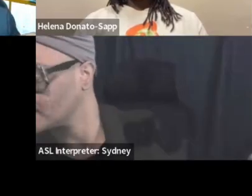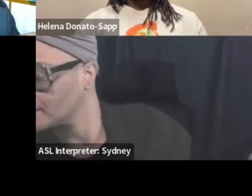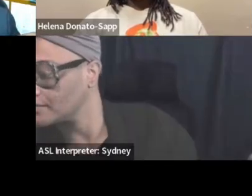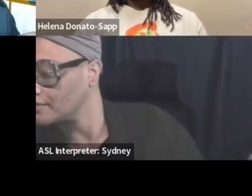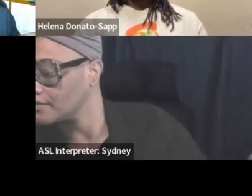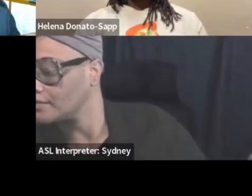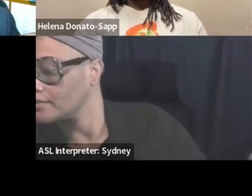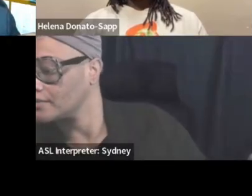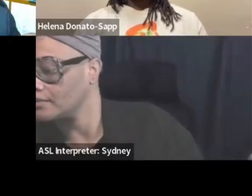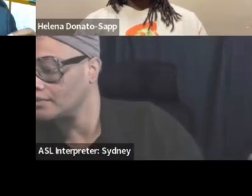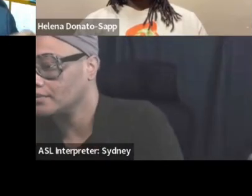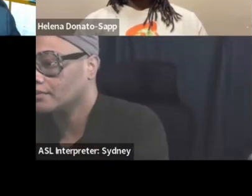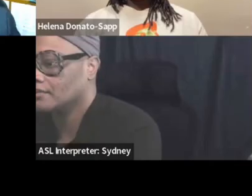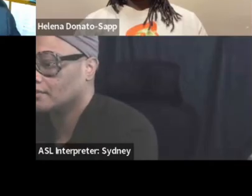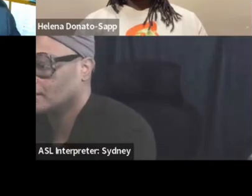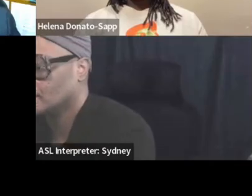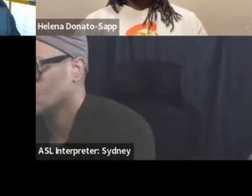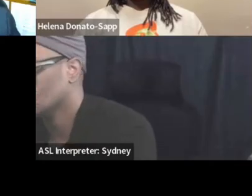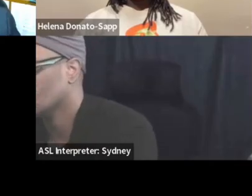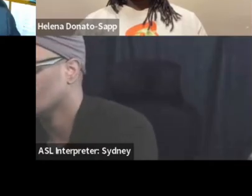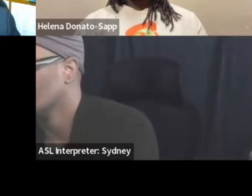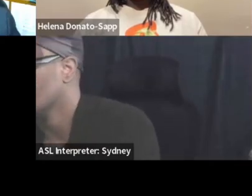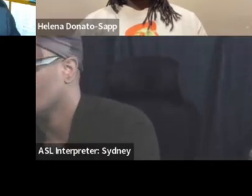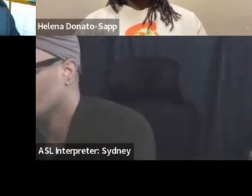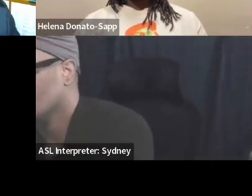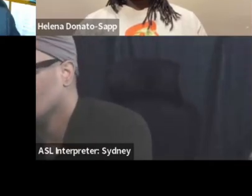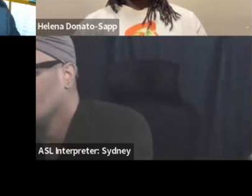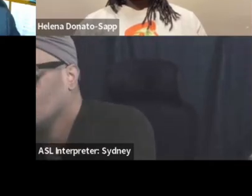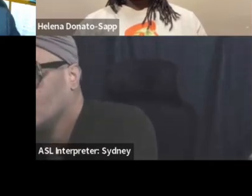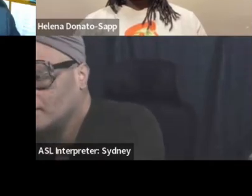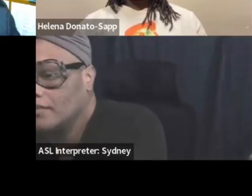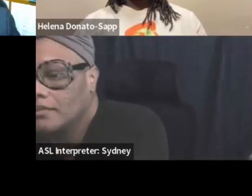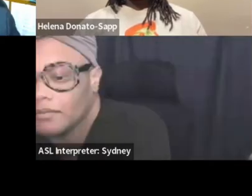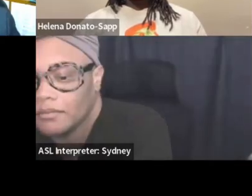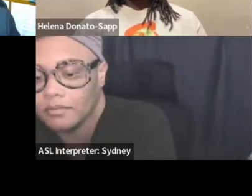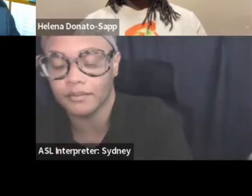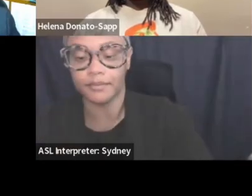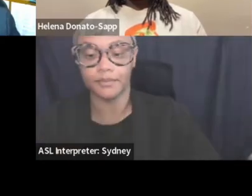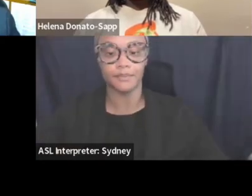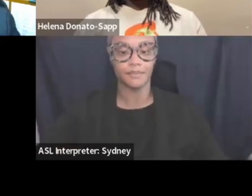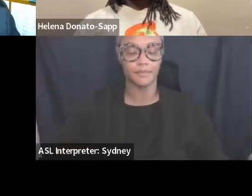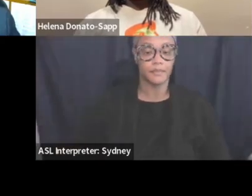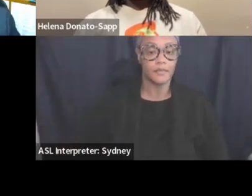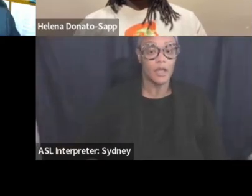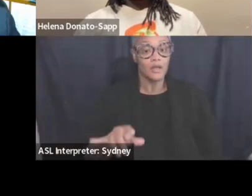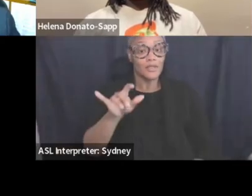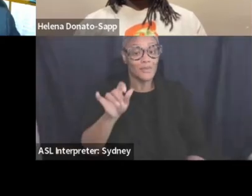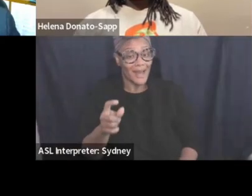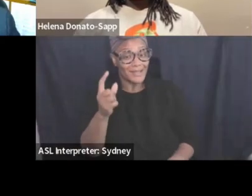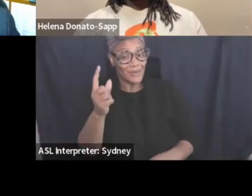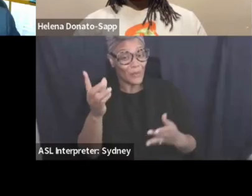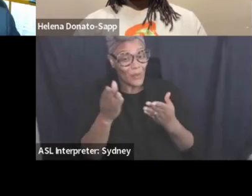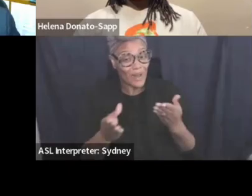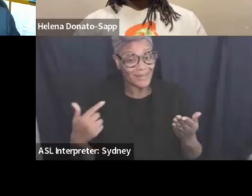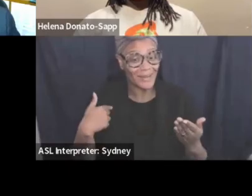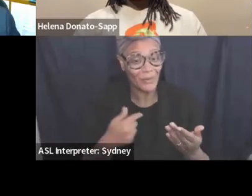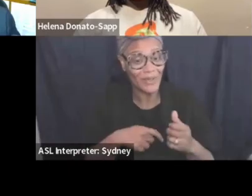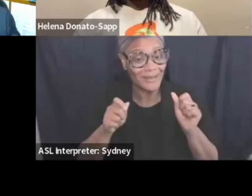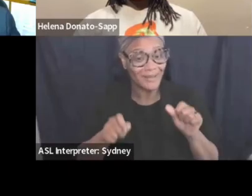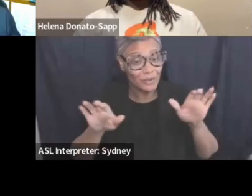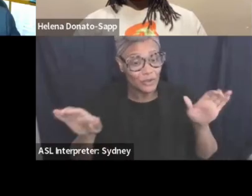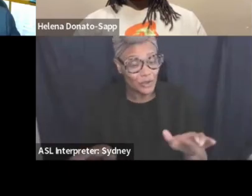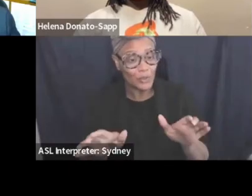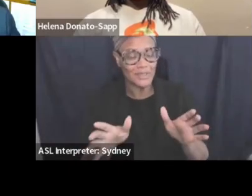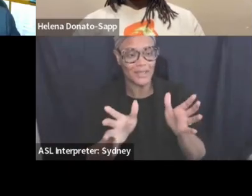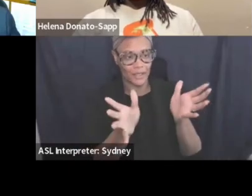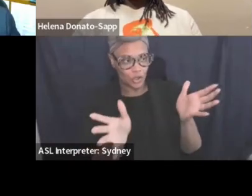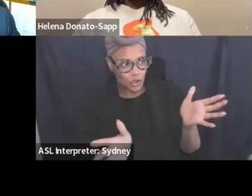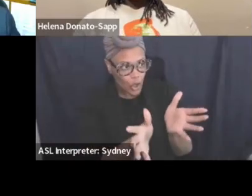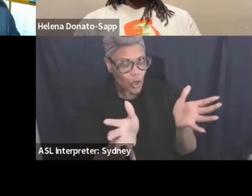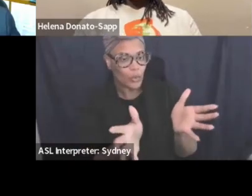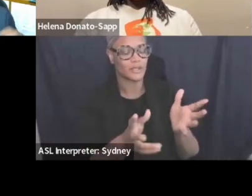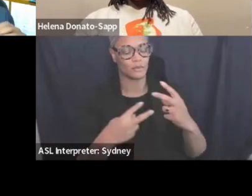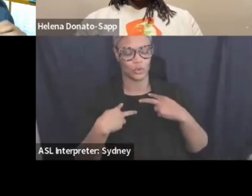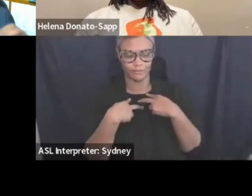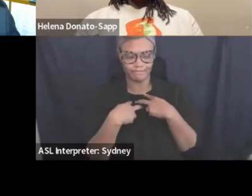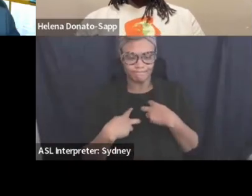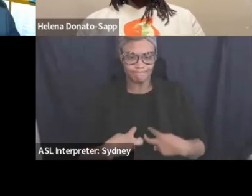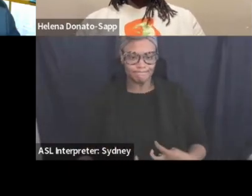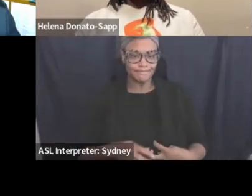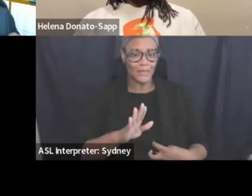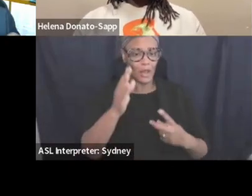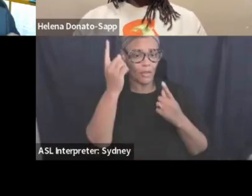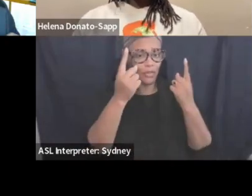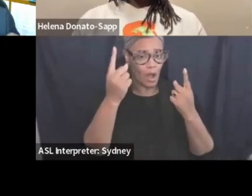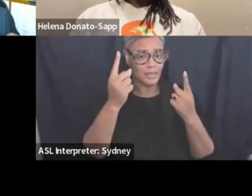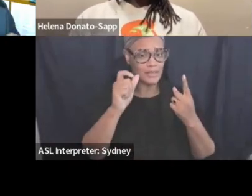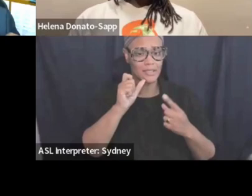encourage people to examine these thoughts not suppress them um because that's the only way that